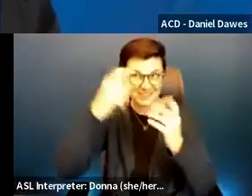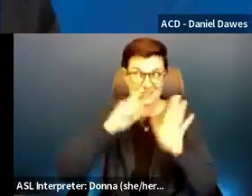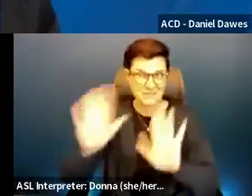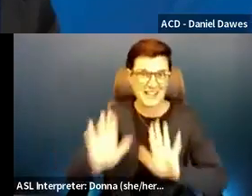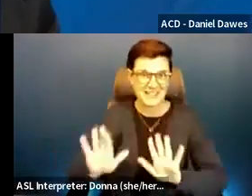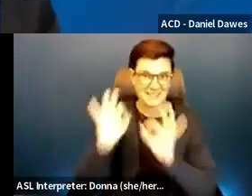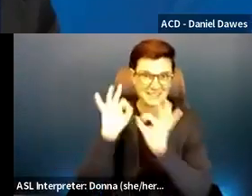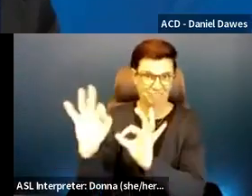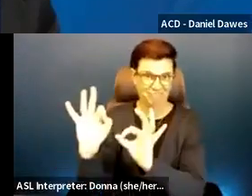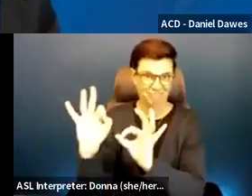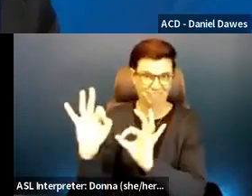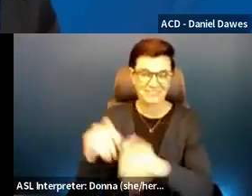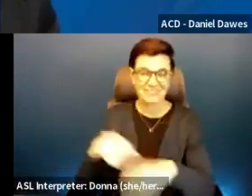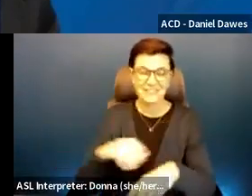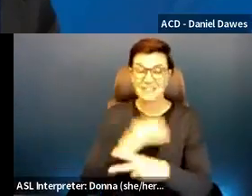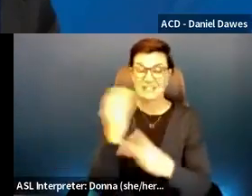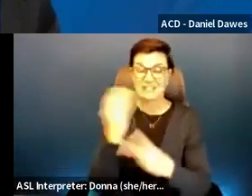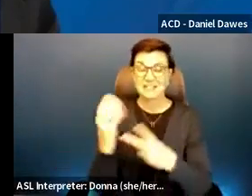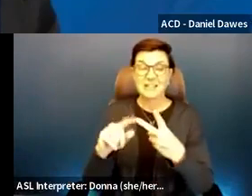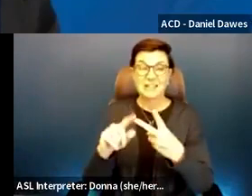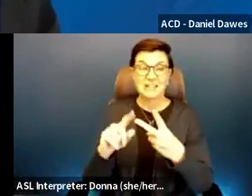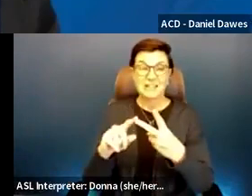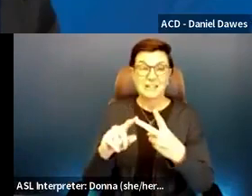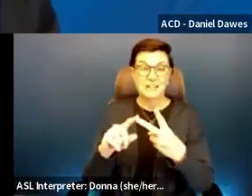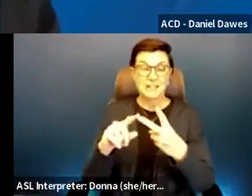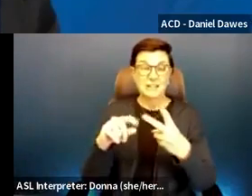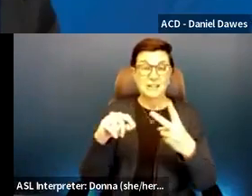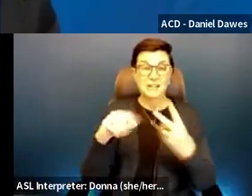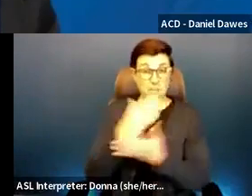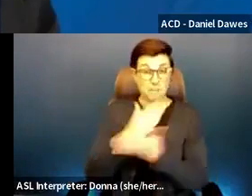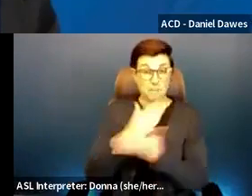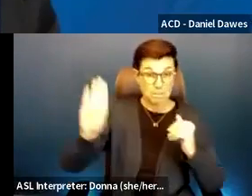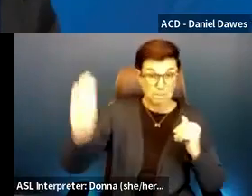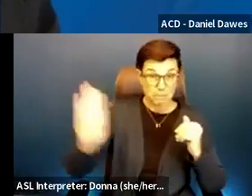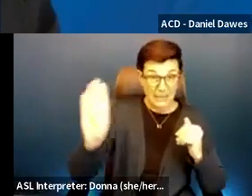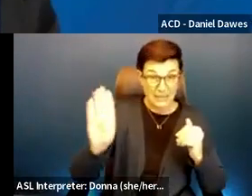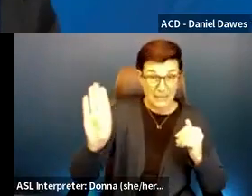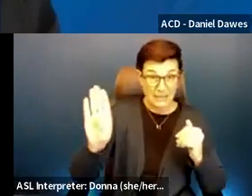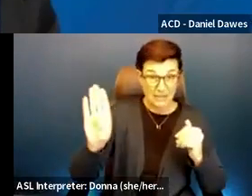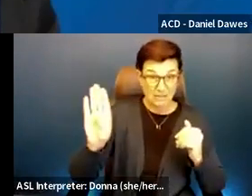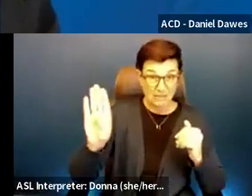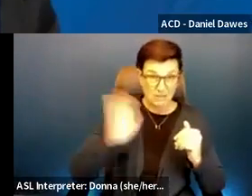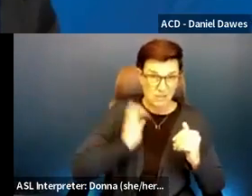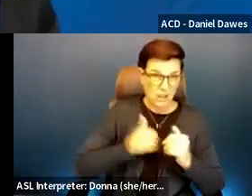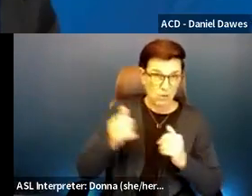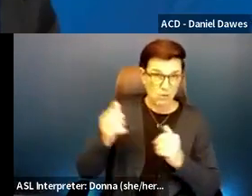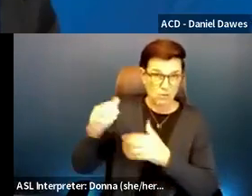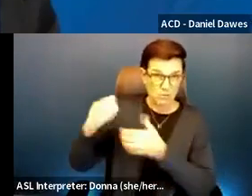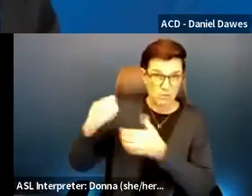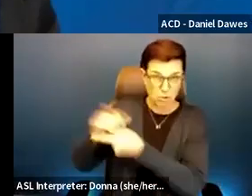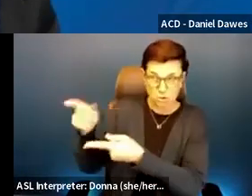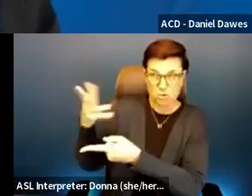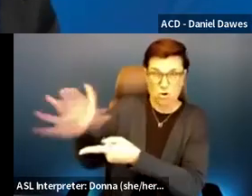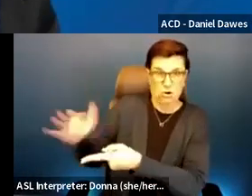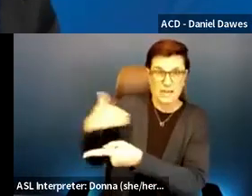And then through the component B, where we're working through our funded partners, this is one of the ways in which they're thinking about sharing